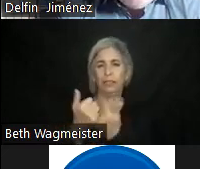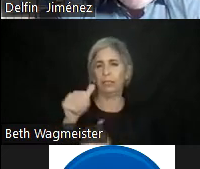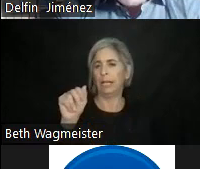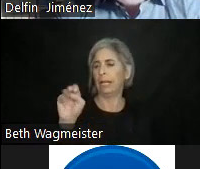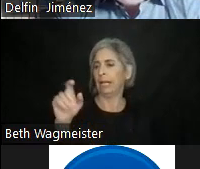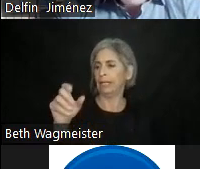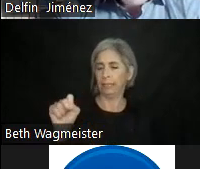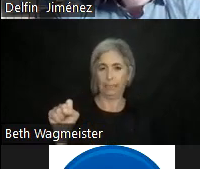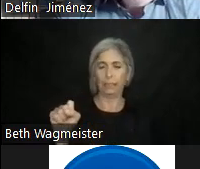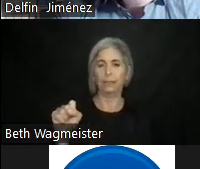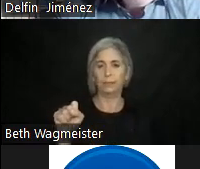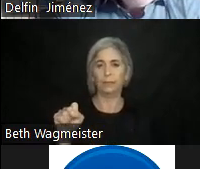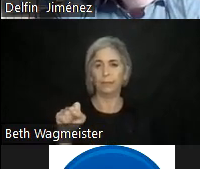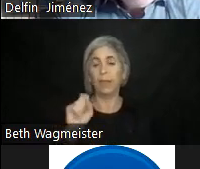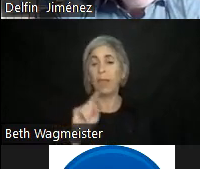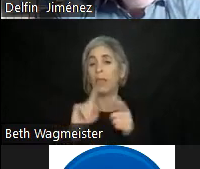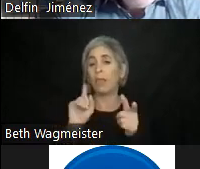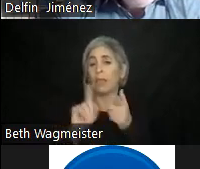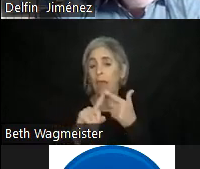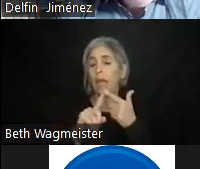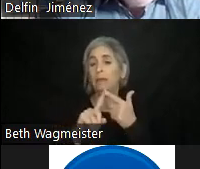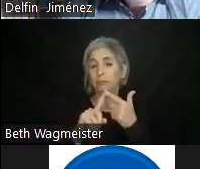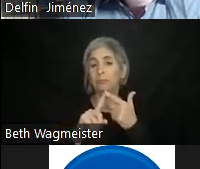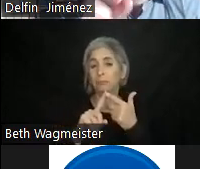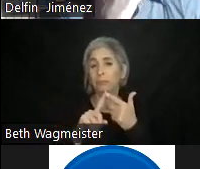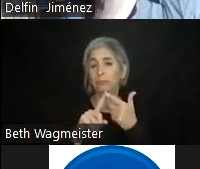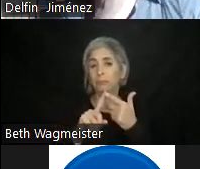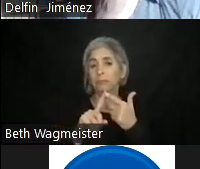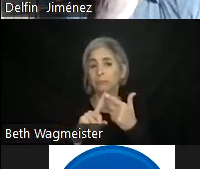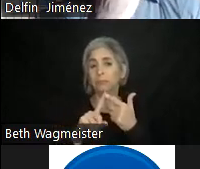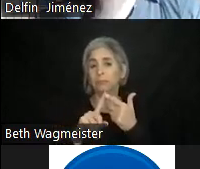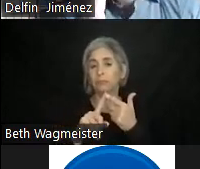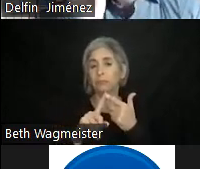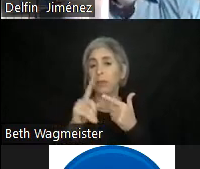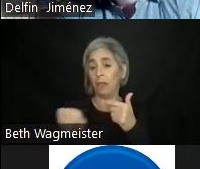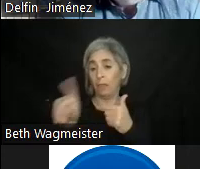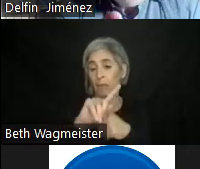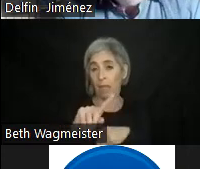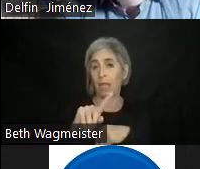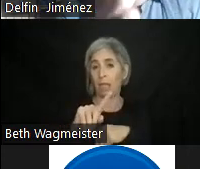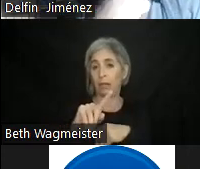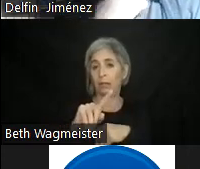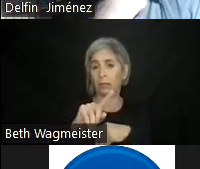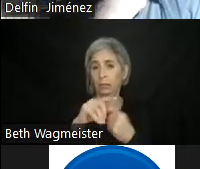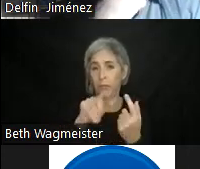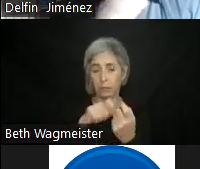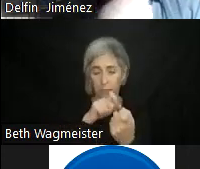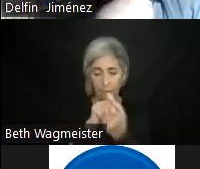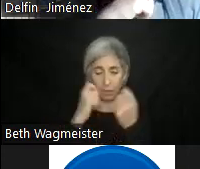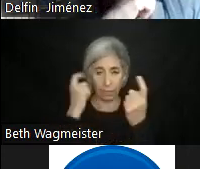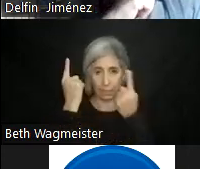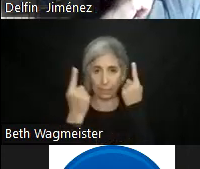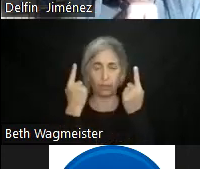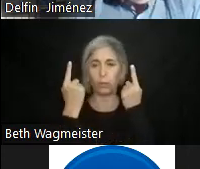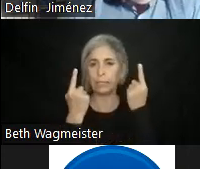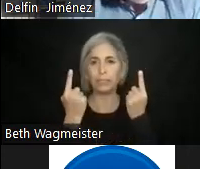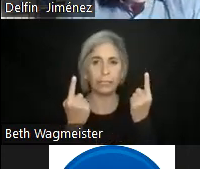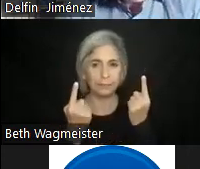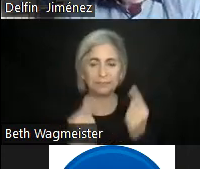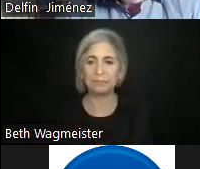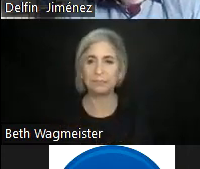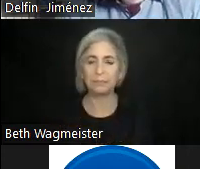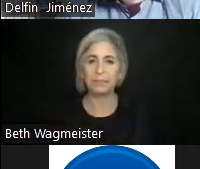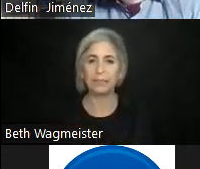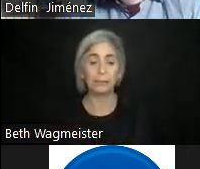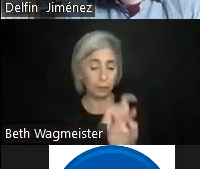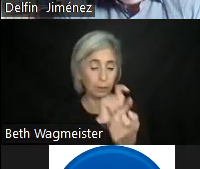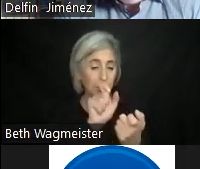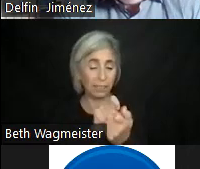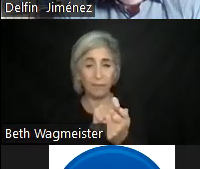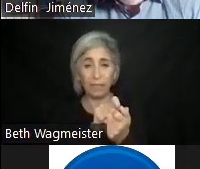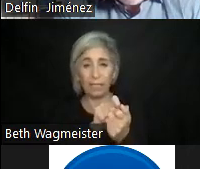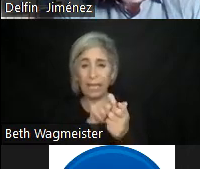And then there are the specific considerations. The specific sections, if you